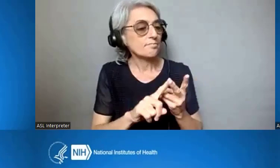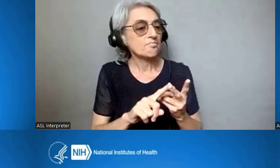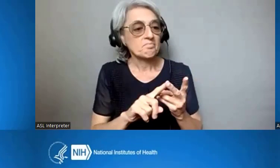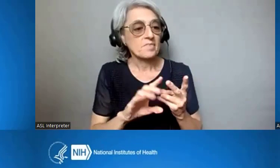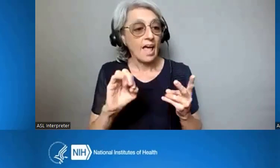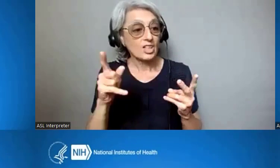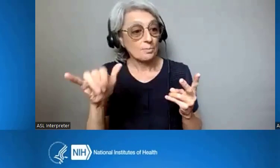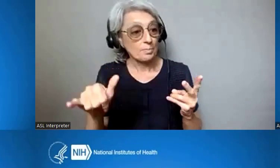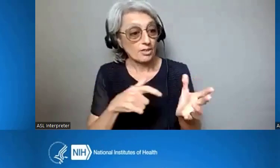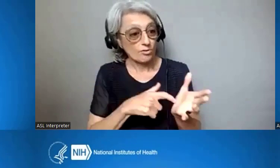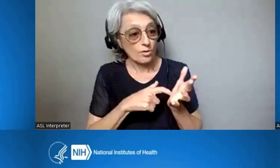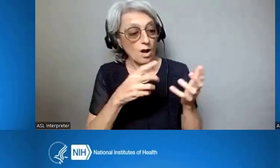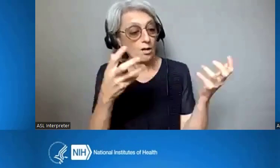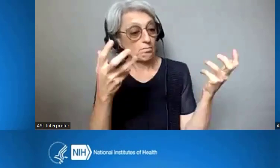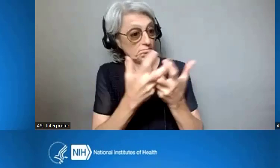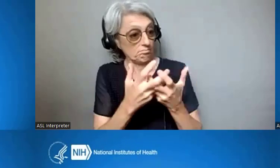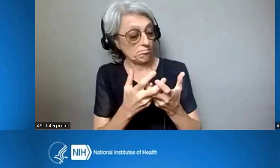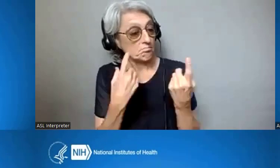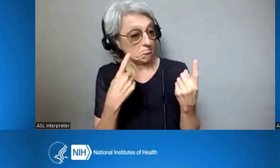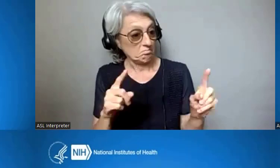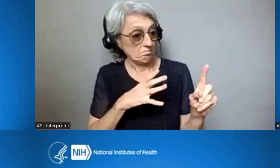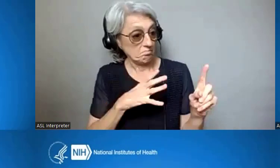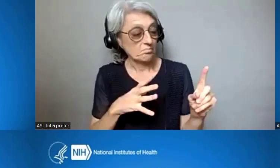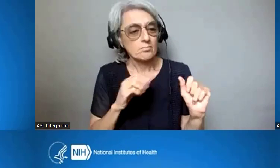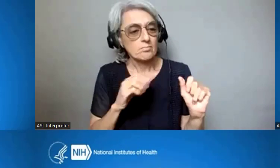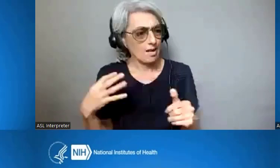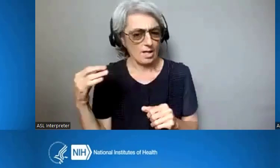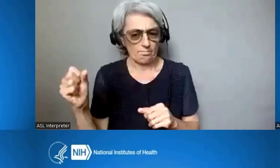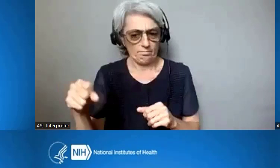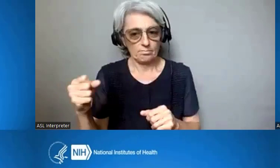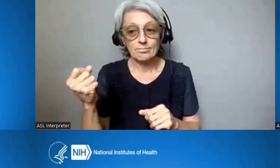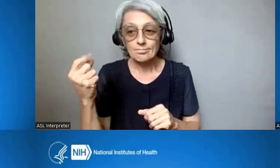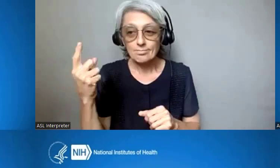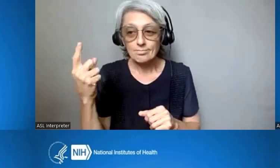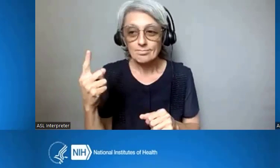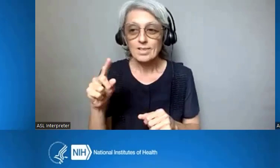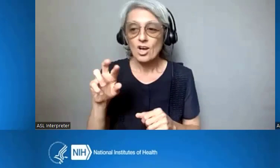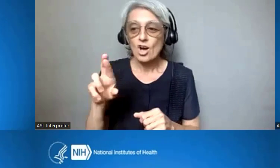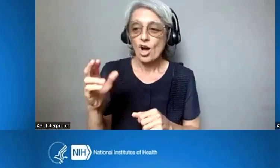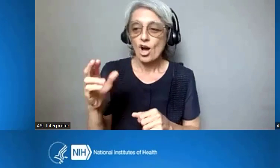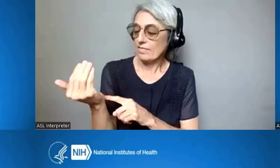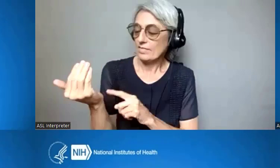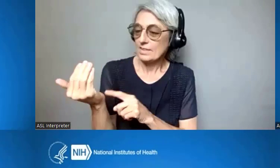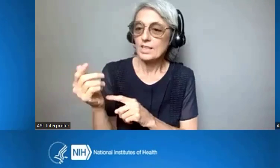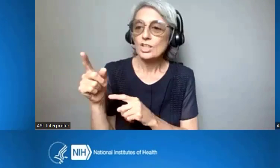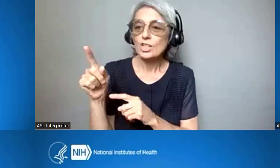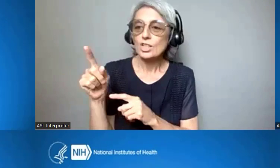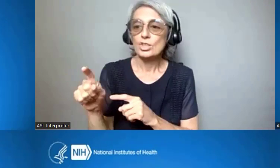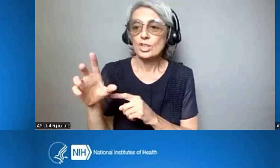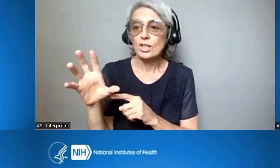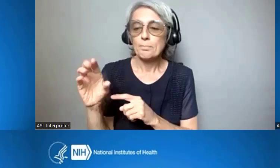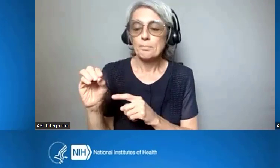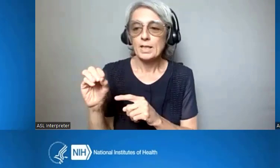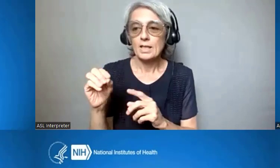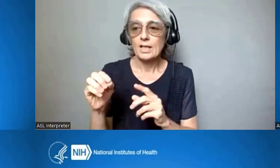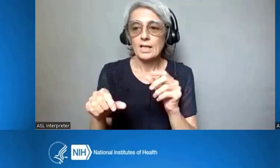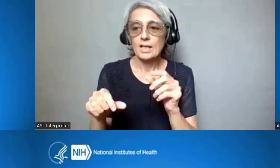then, yes, you are eligible to apply. But you should note the R15 should be scientifically distinct from a K award.